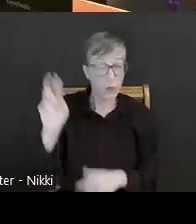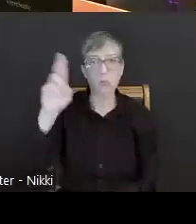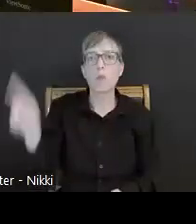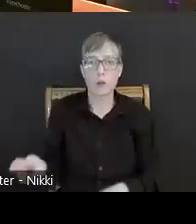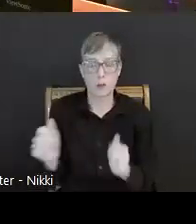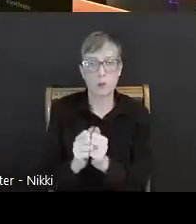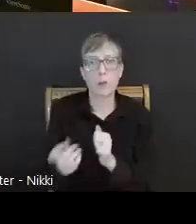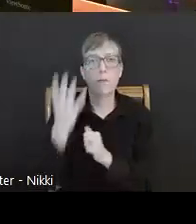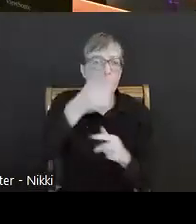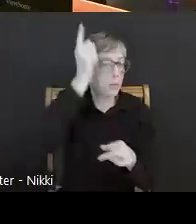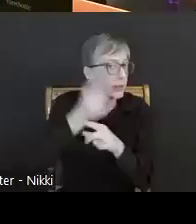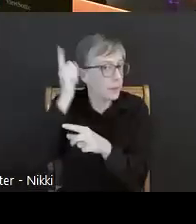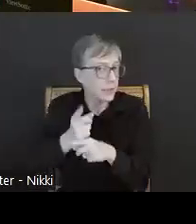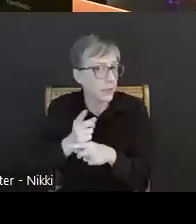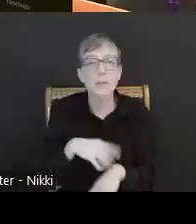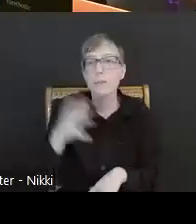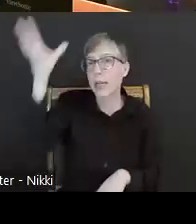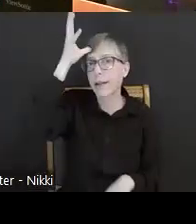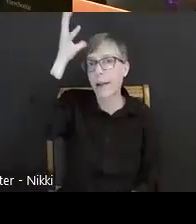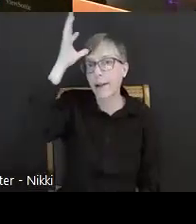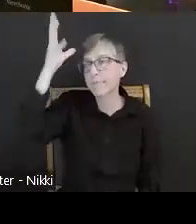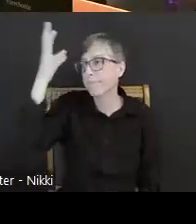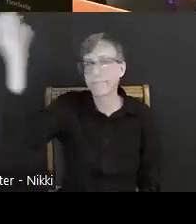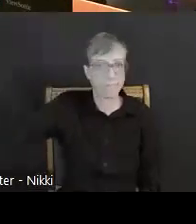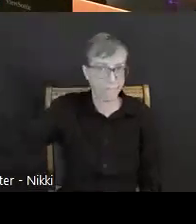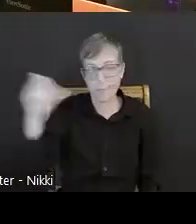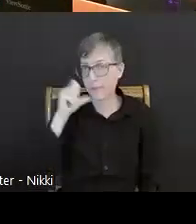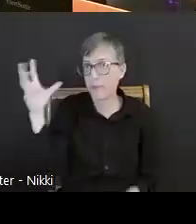during her childhood and her mother struggled with clinical depression leading to emotional abuse and